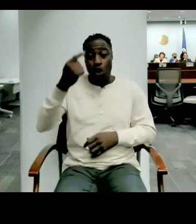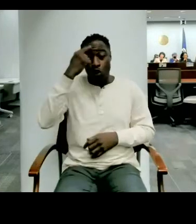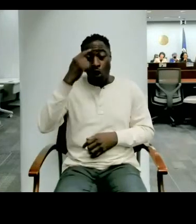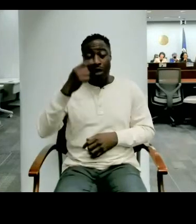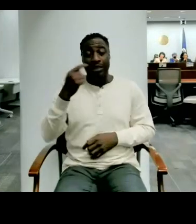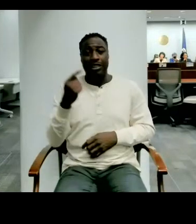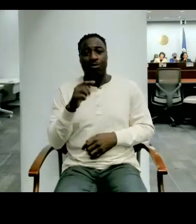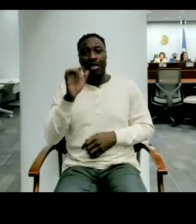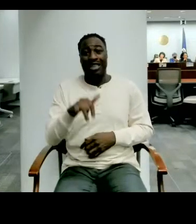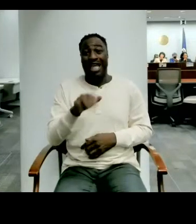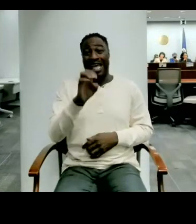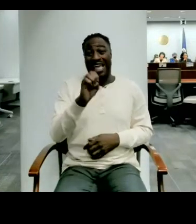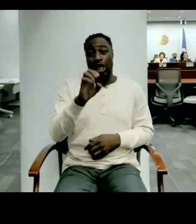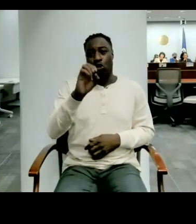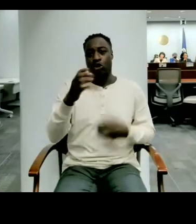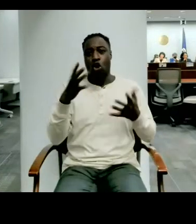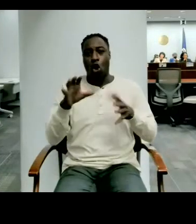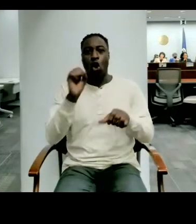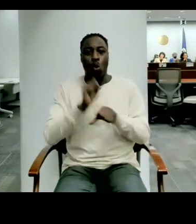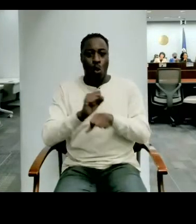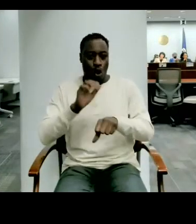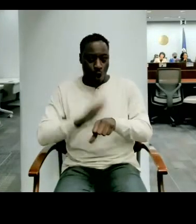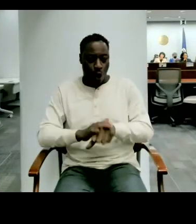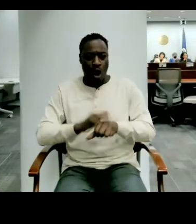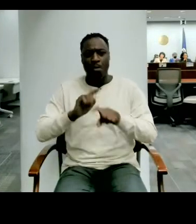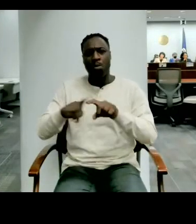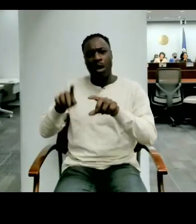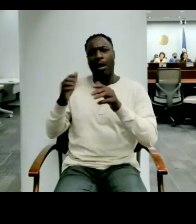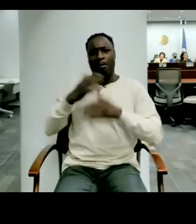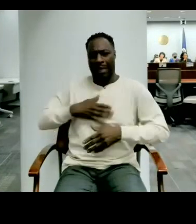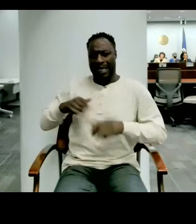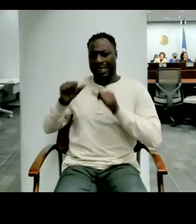you guys are already working on but just to kind of continue this effort of engaging